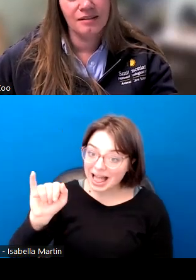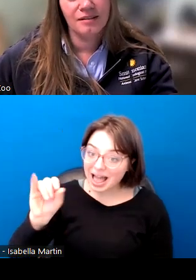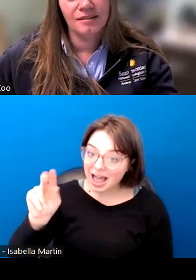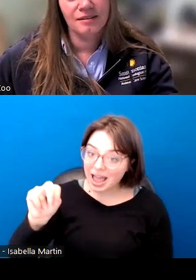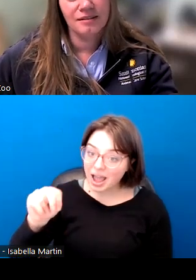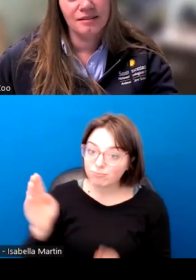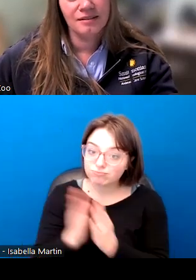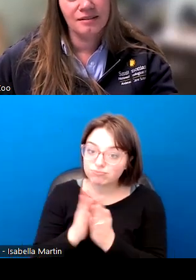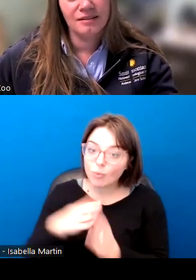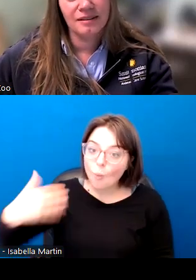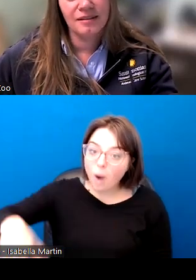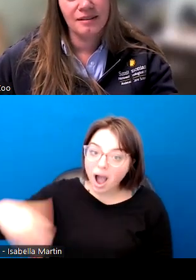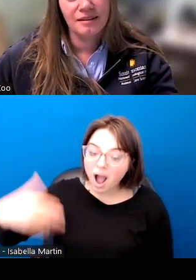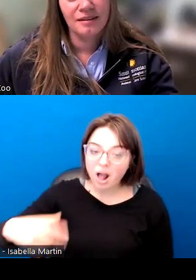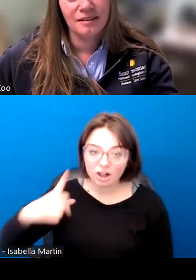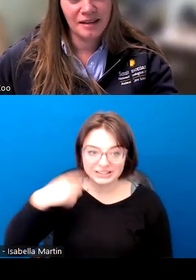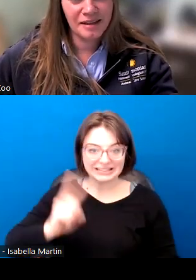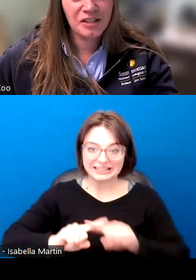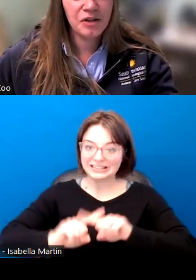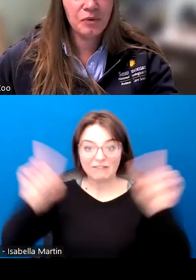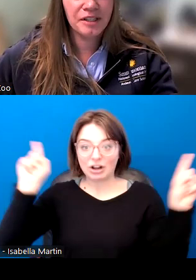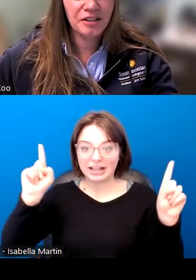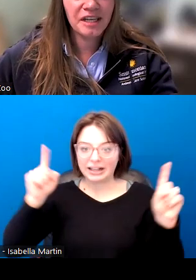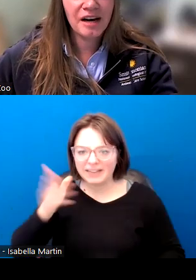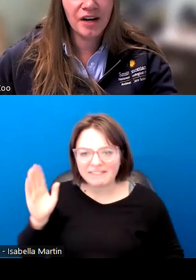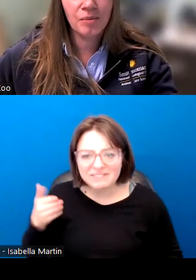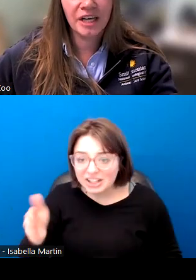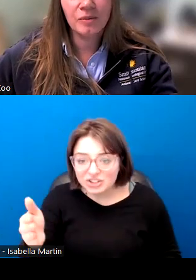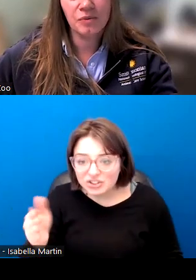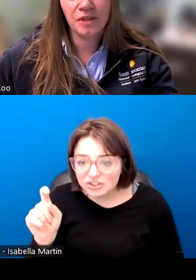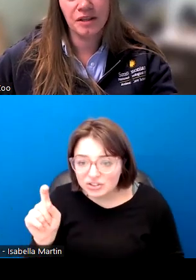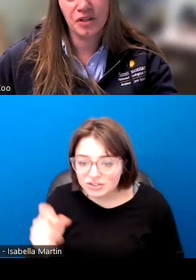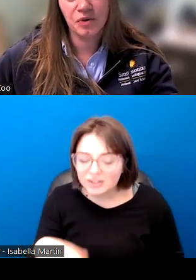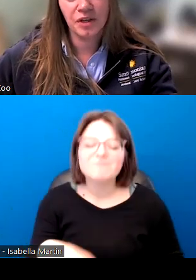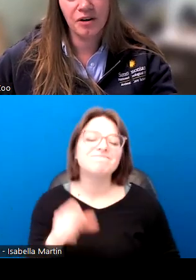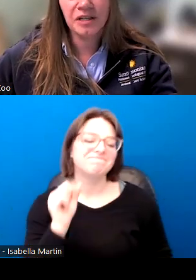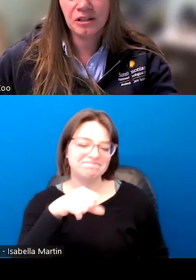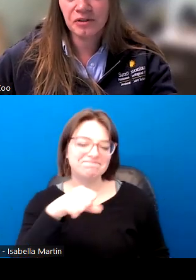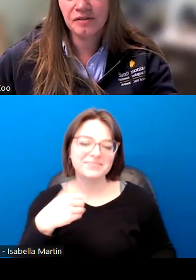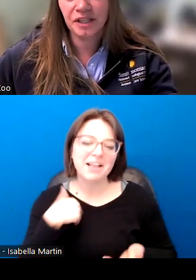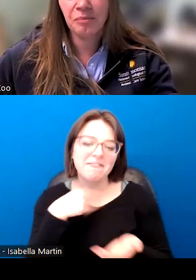here looks like fish. >>Erin: Yeah, so we certainly have a couple animals within the zoo that are exclusively